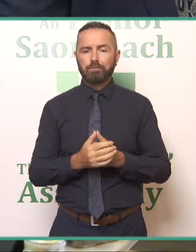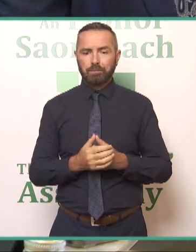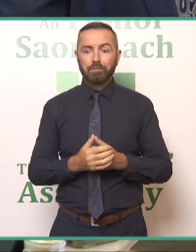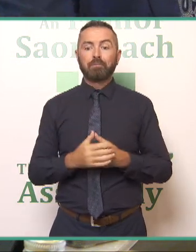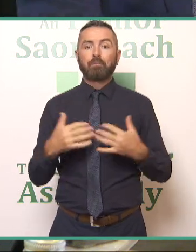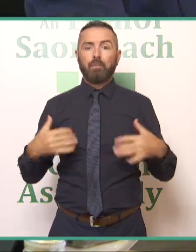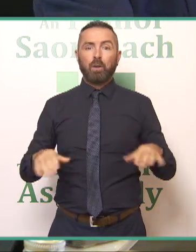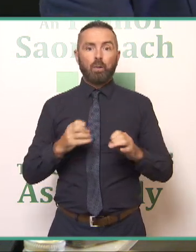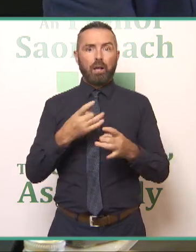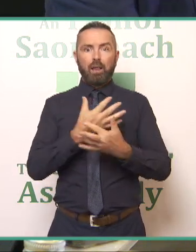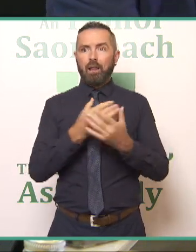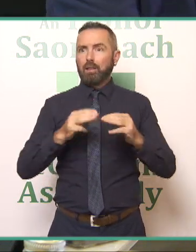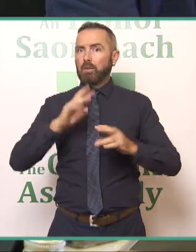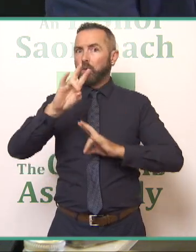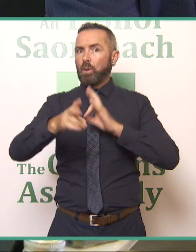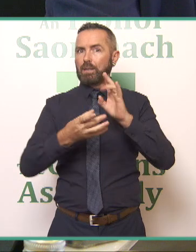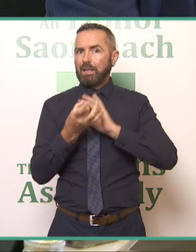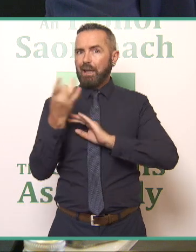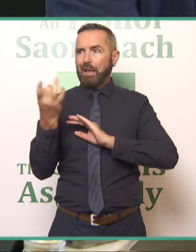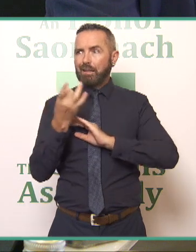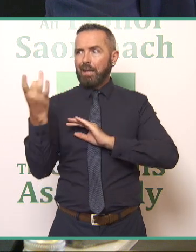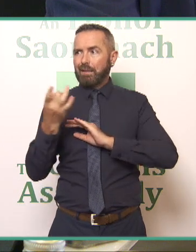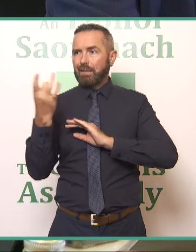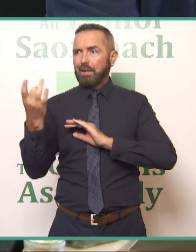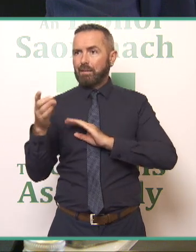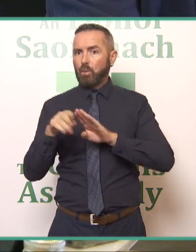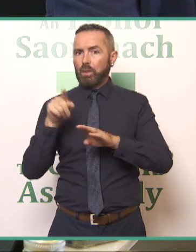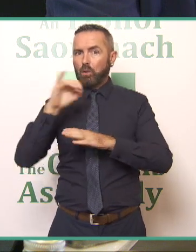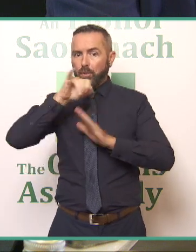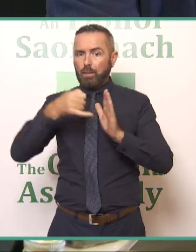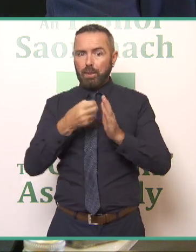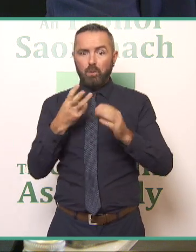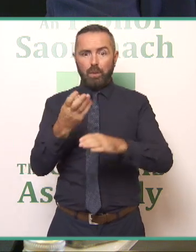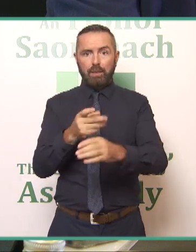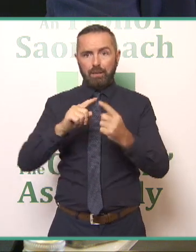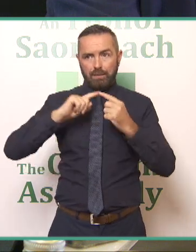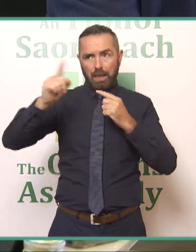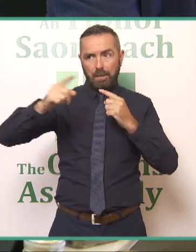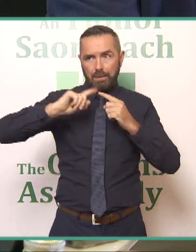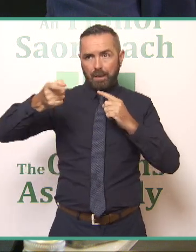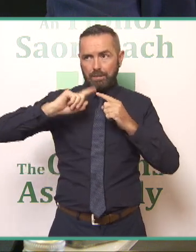more questions to ask and with your permission. We will send them to you and if you could send back